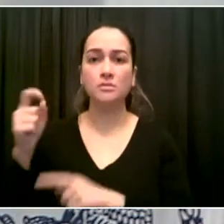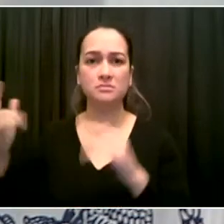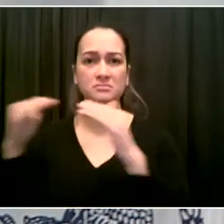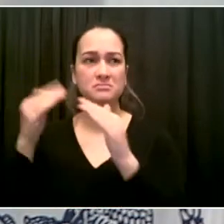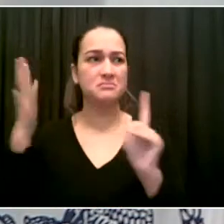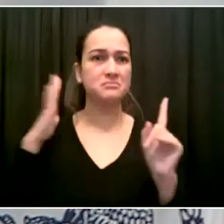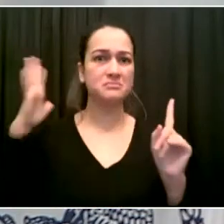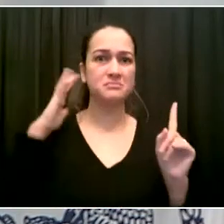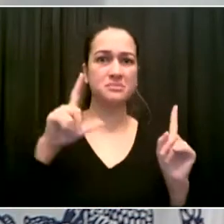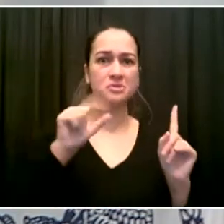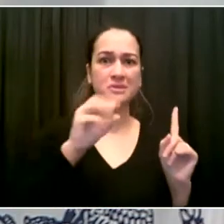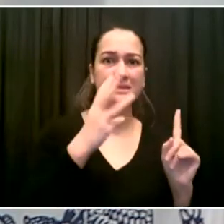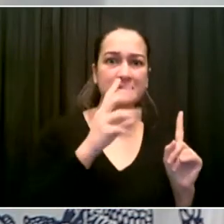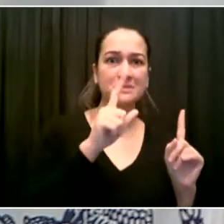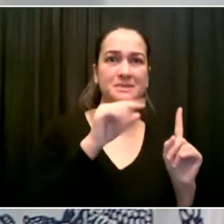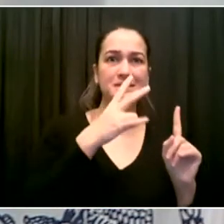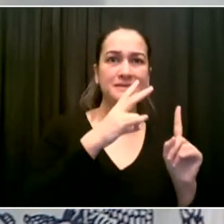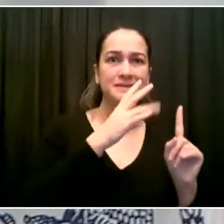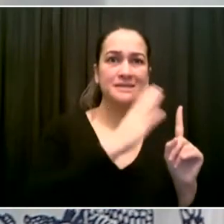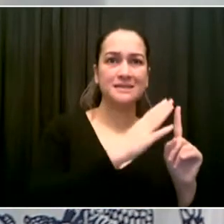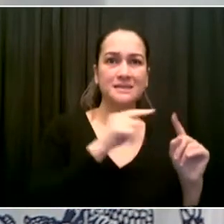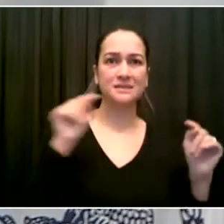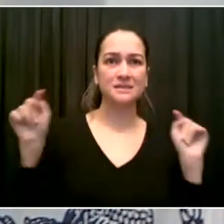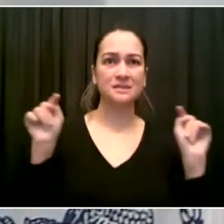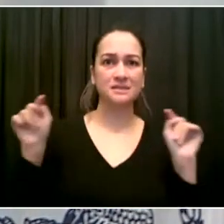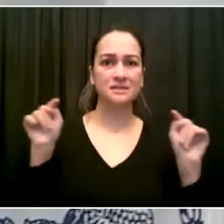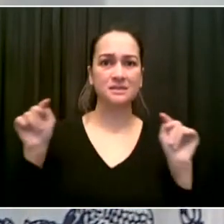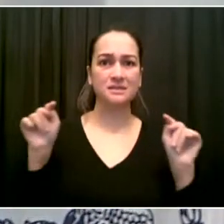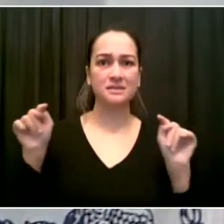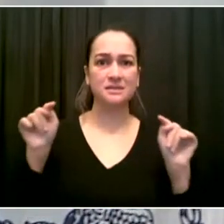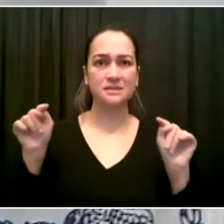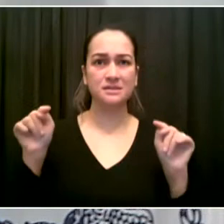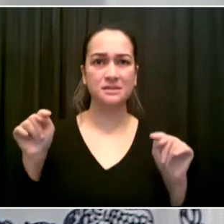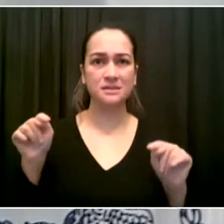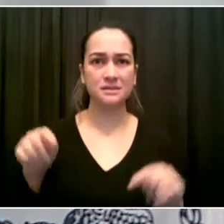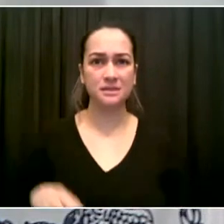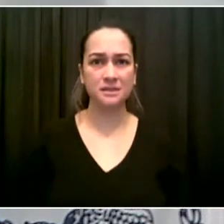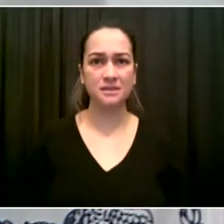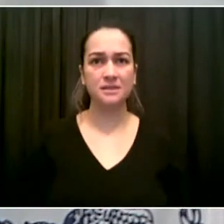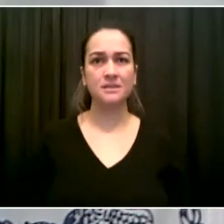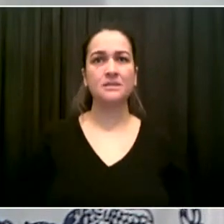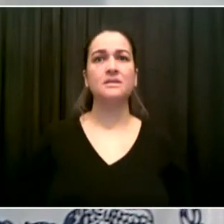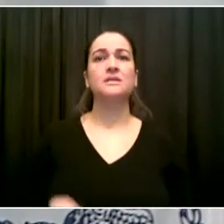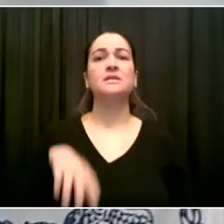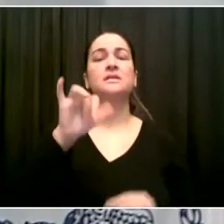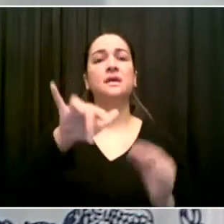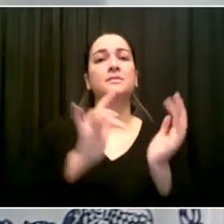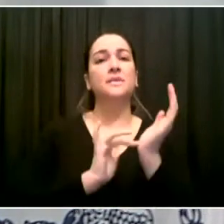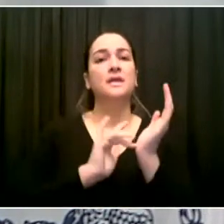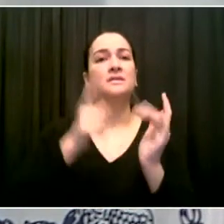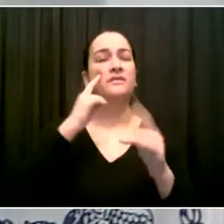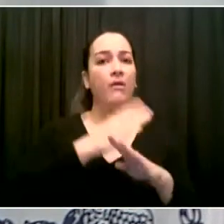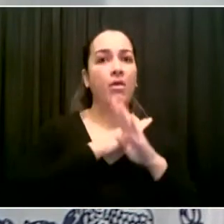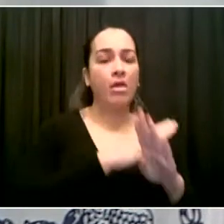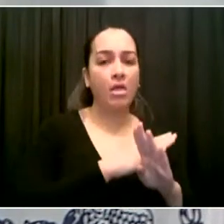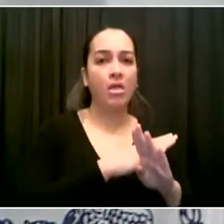THERE WAS A